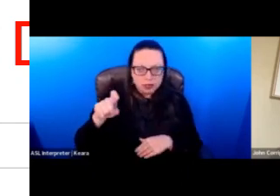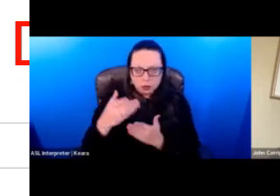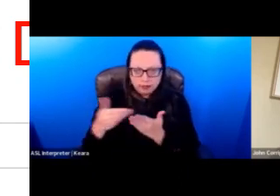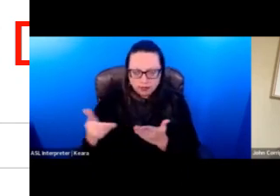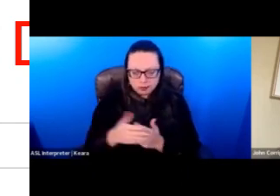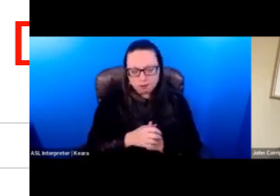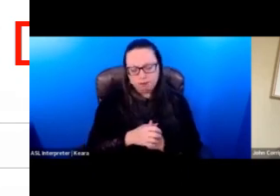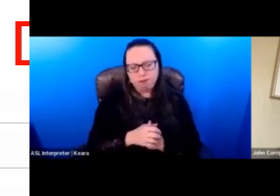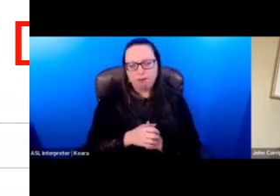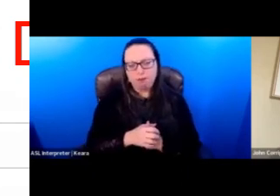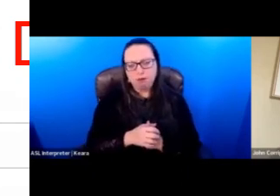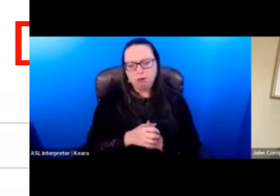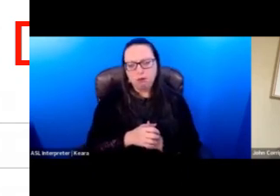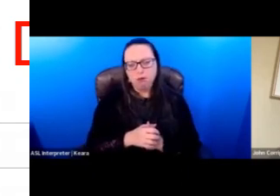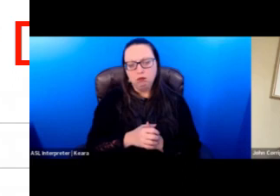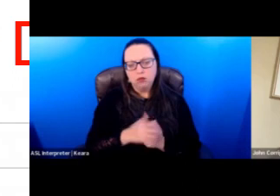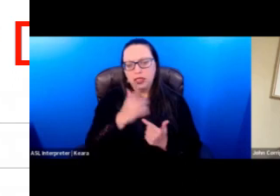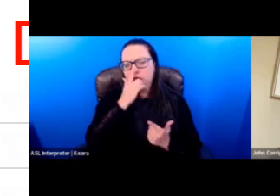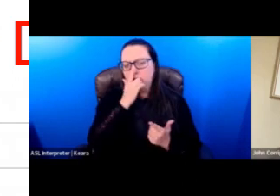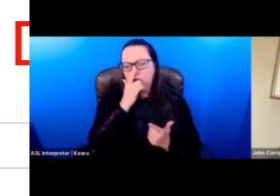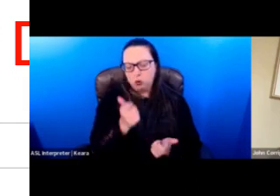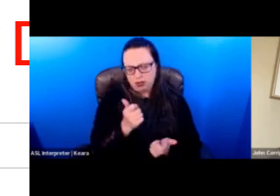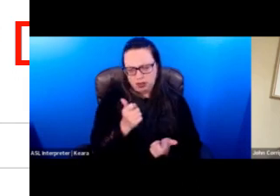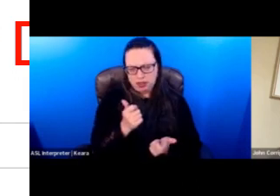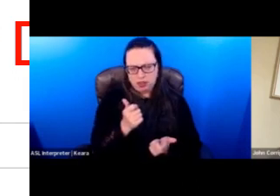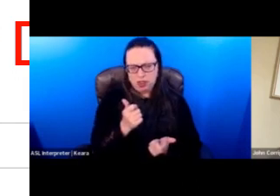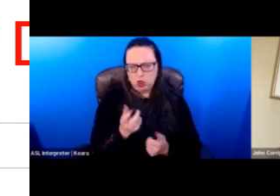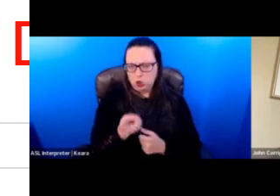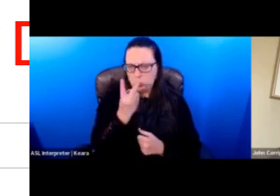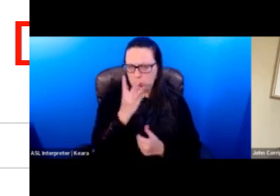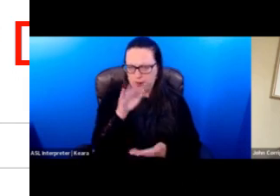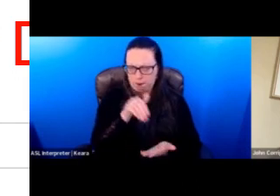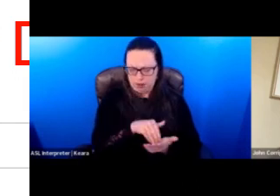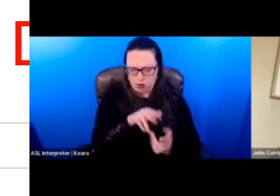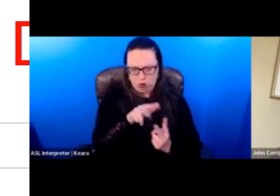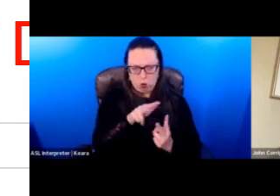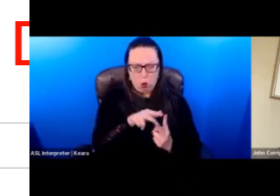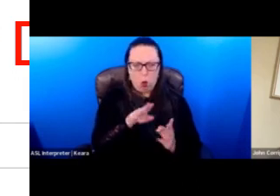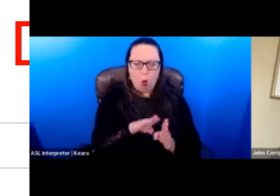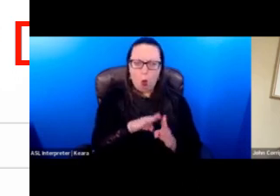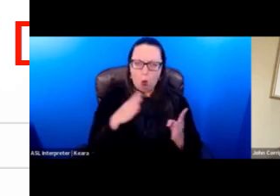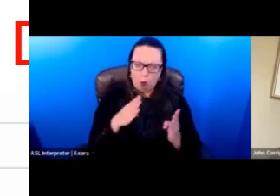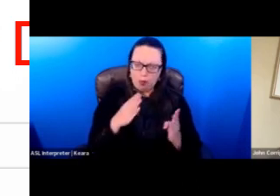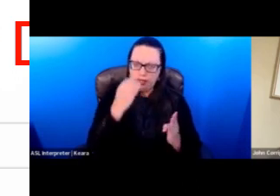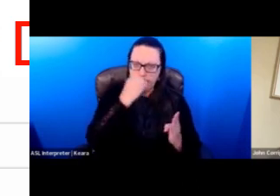me, are they in the two in the middle, they're opening food packages and cutting food, I